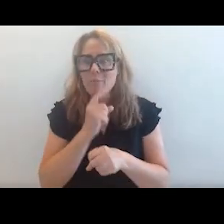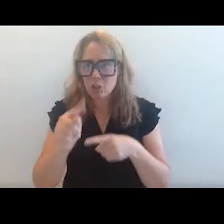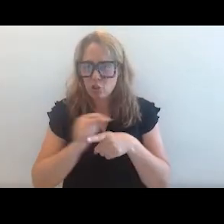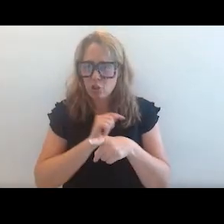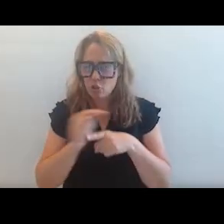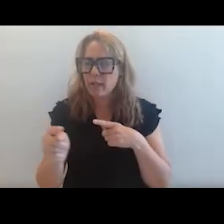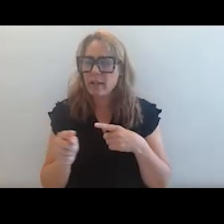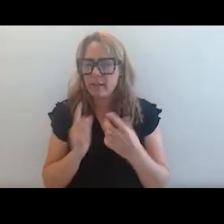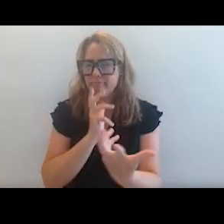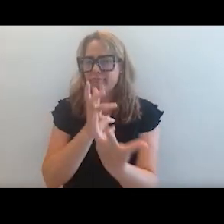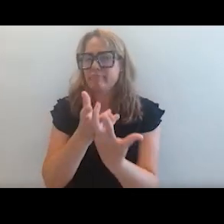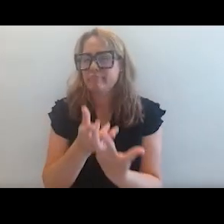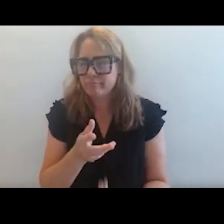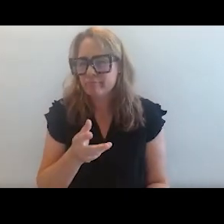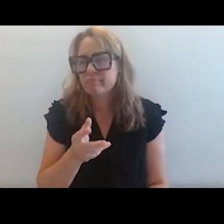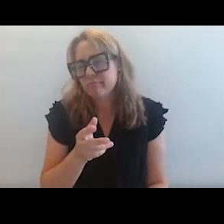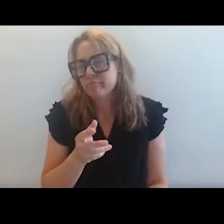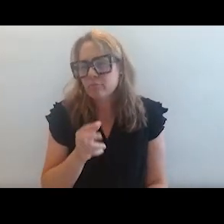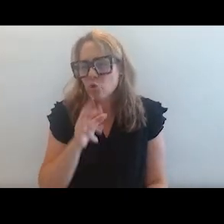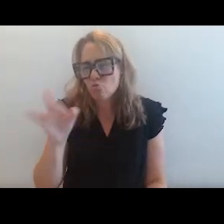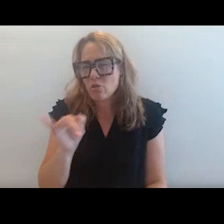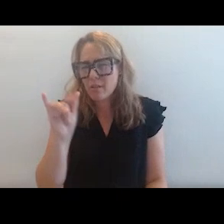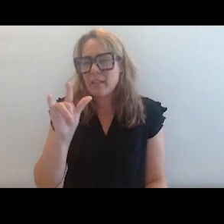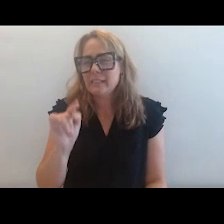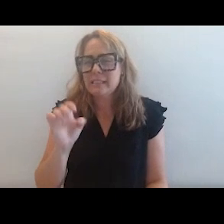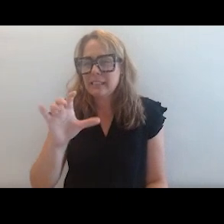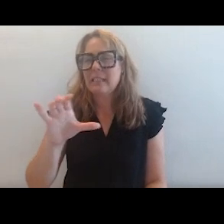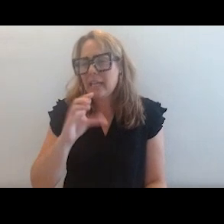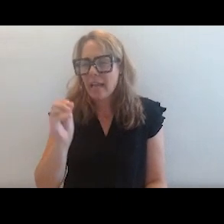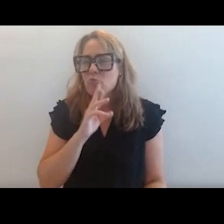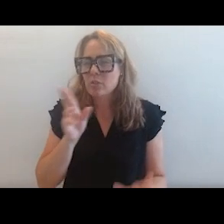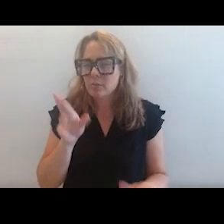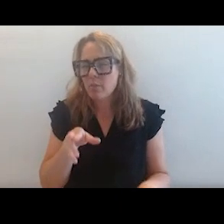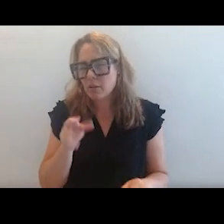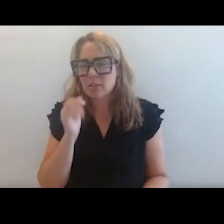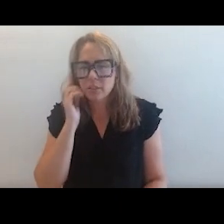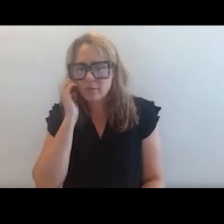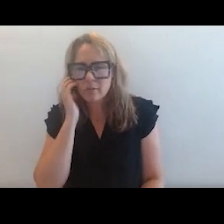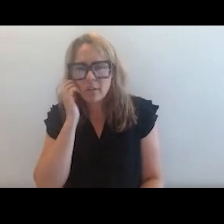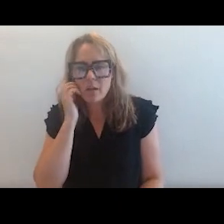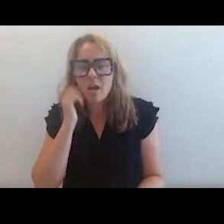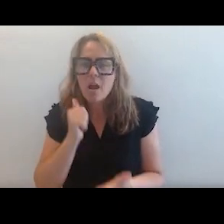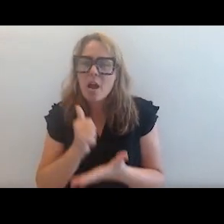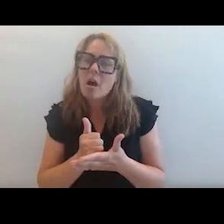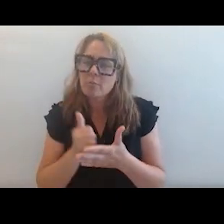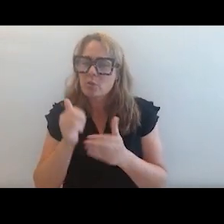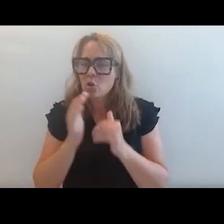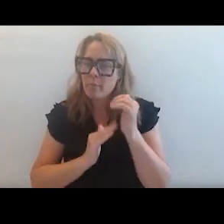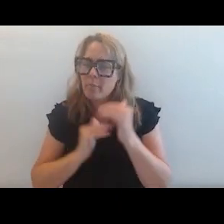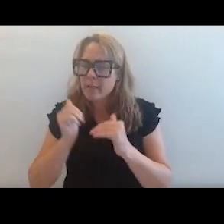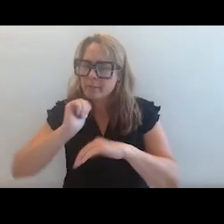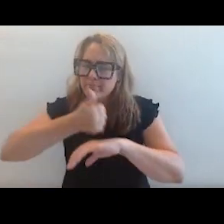training is relevant, realistic, and responsive. Essentially, it lets you build a program that